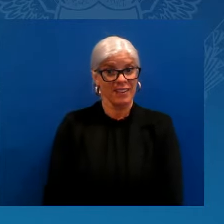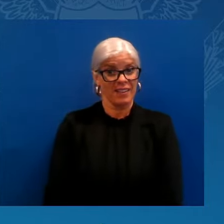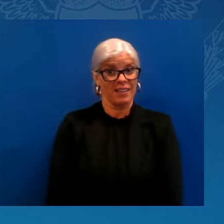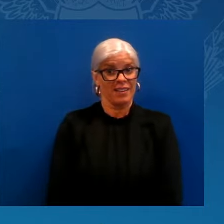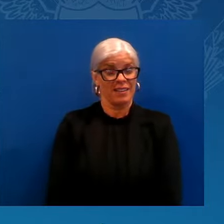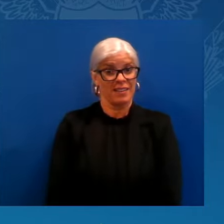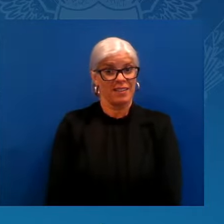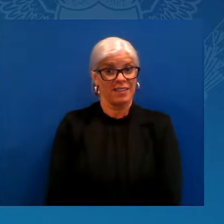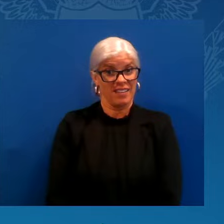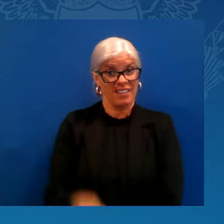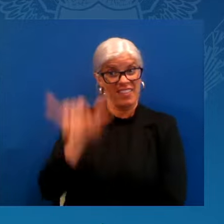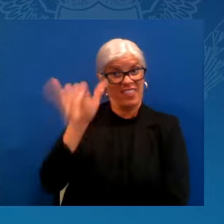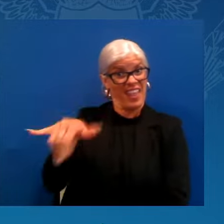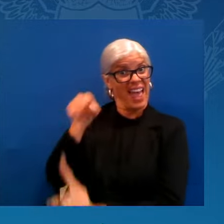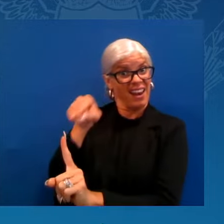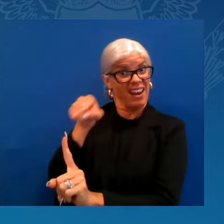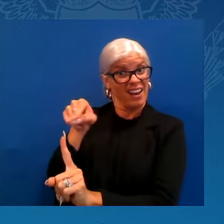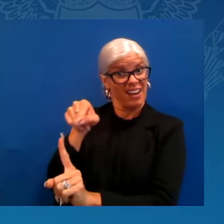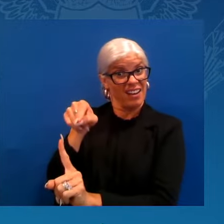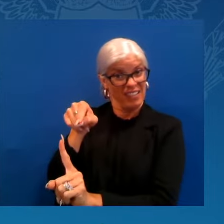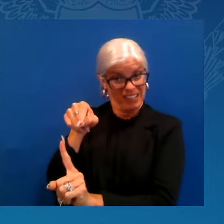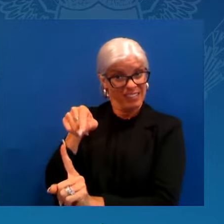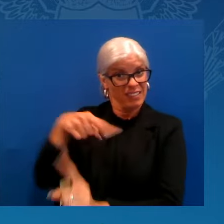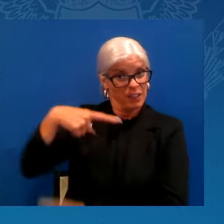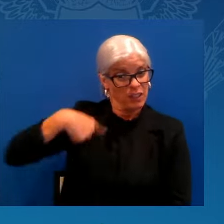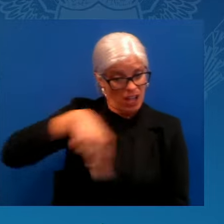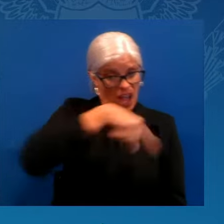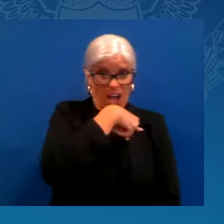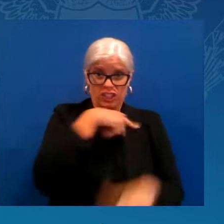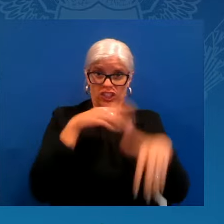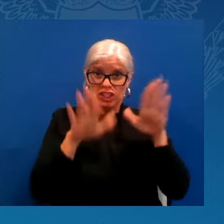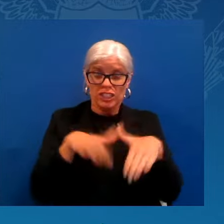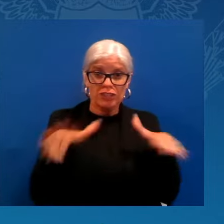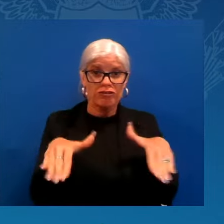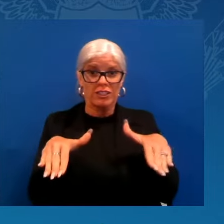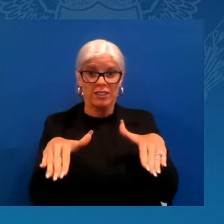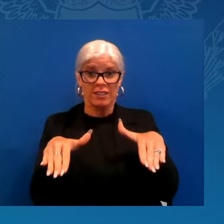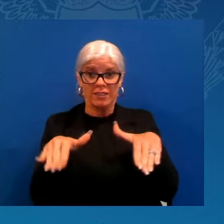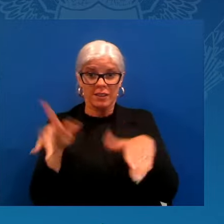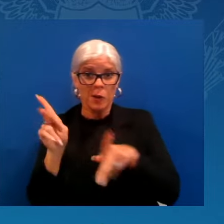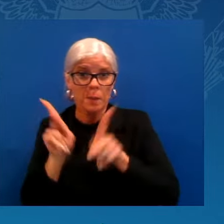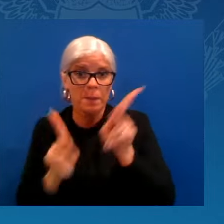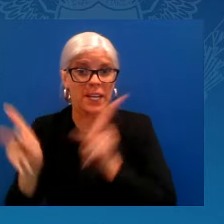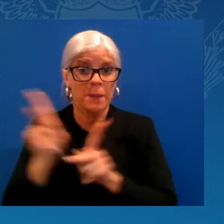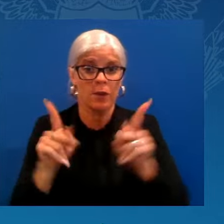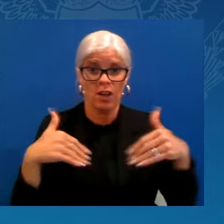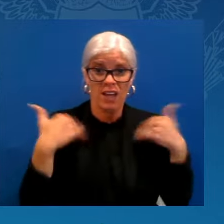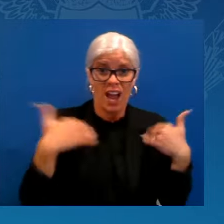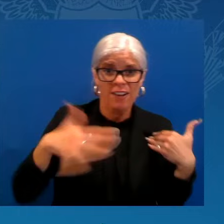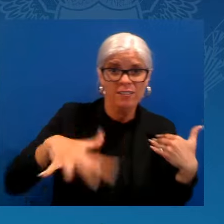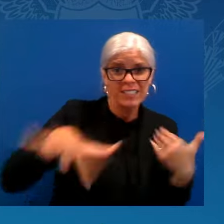was about so much more. It was about our sense of connection